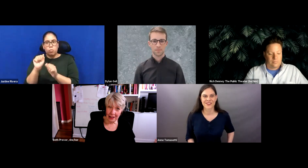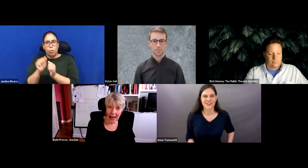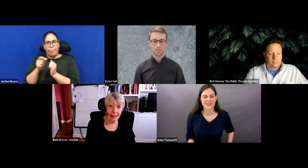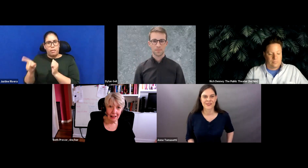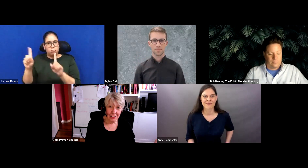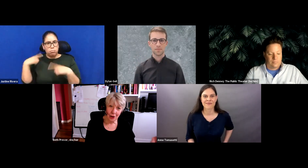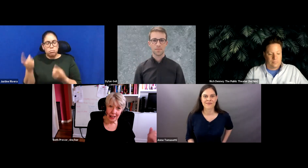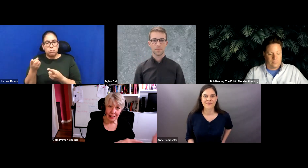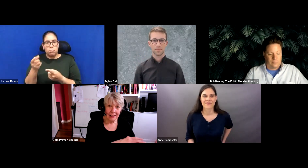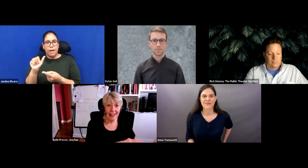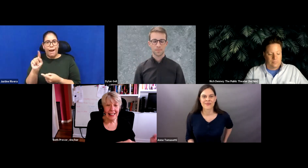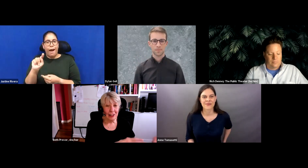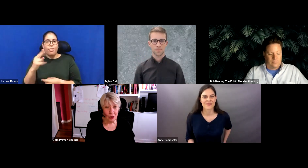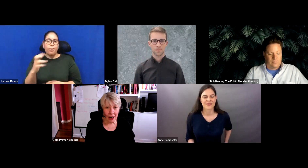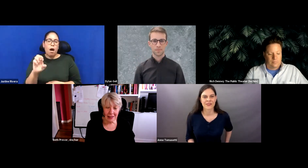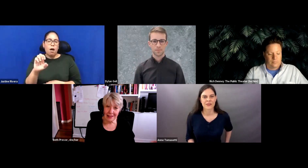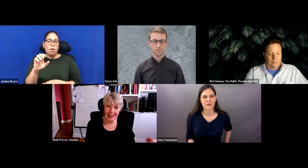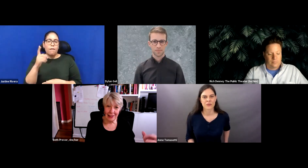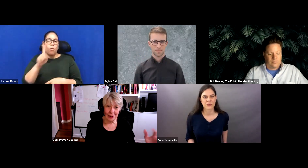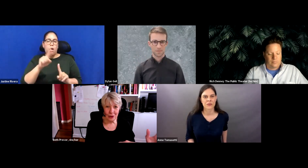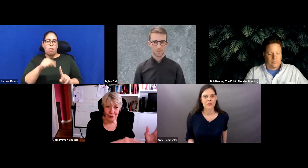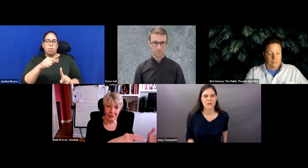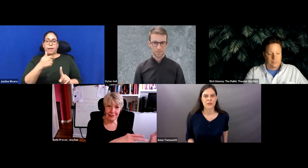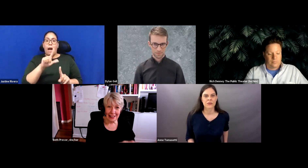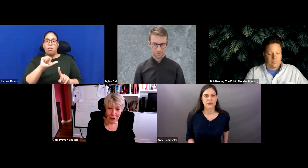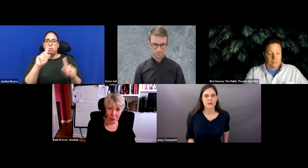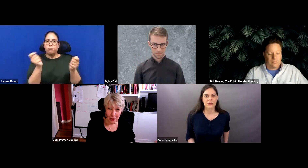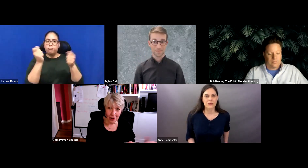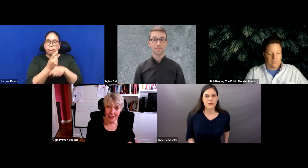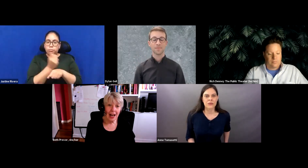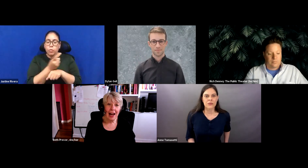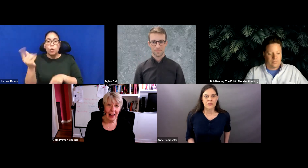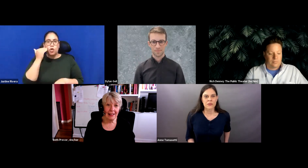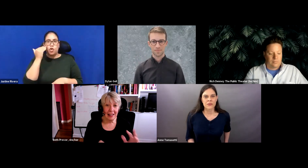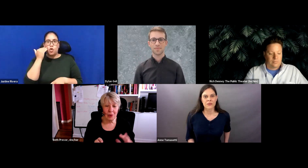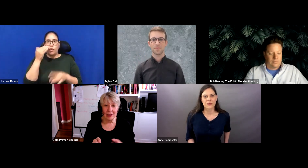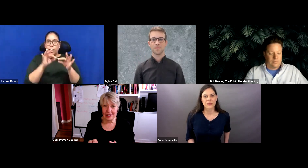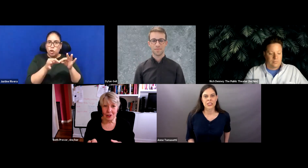the gala. So he knew us, he knew the interpreters, and he was